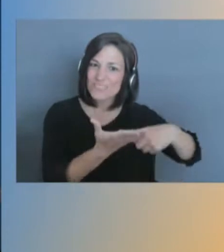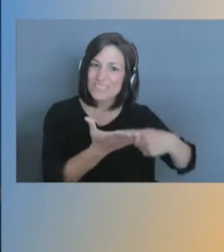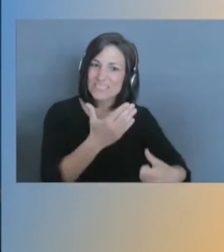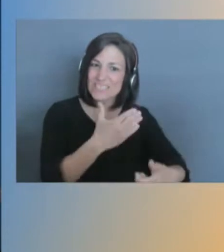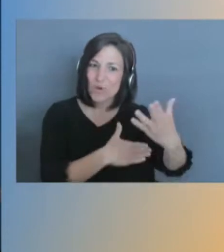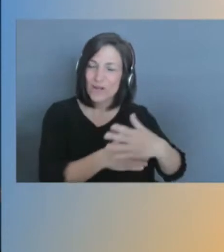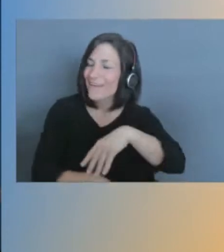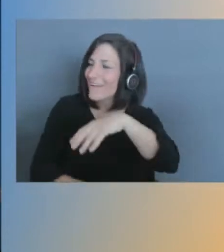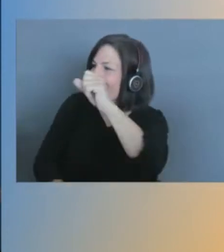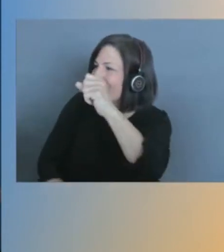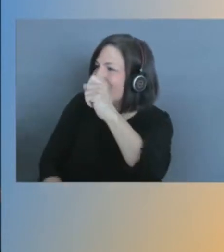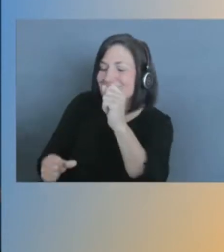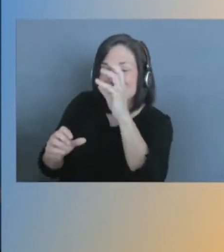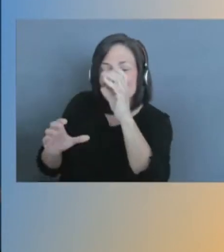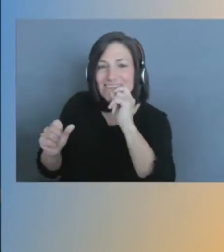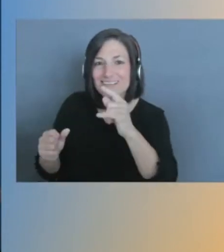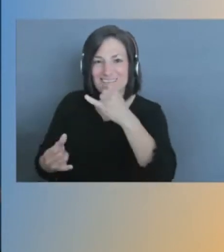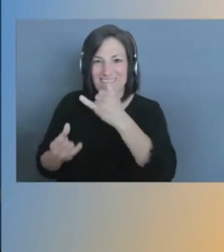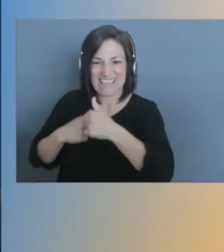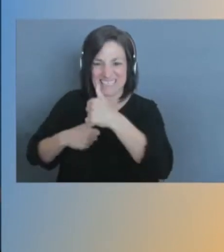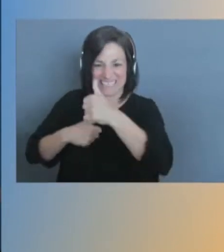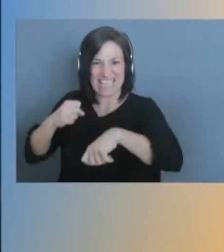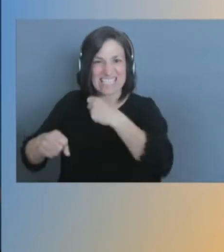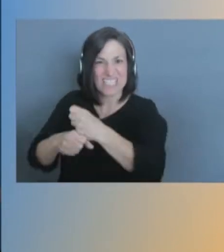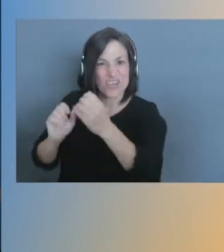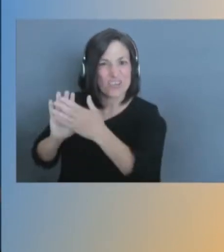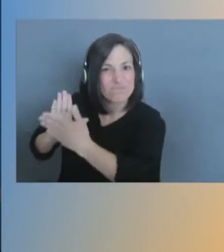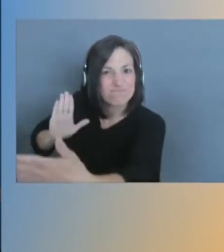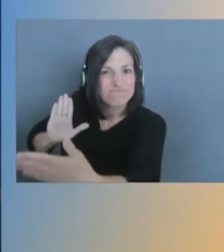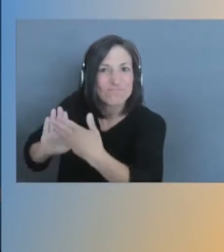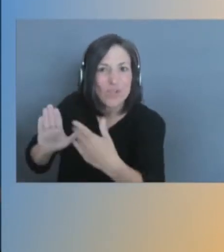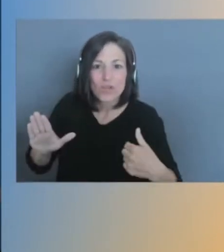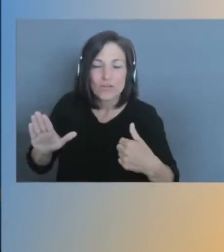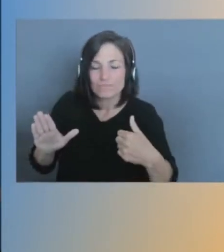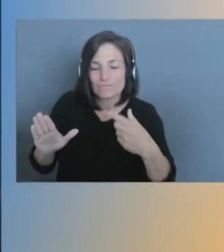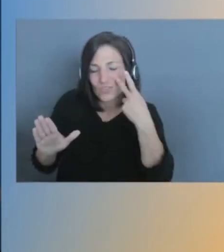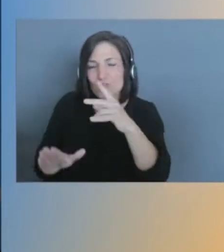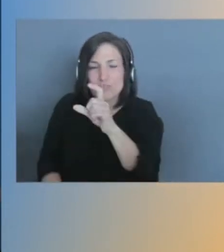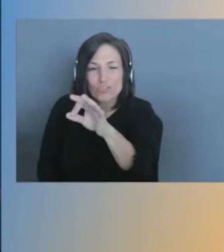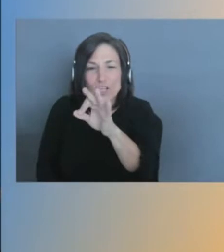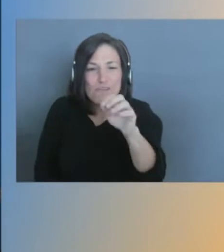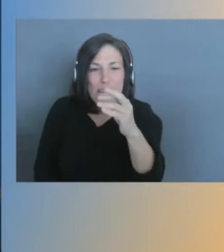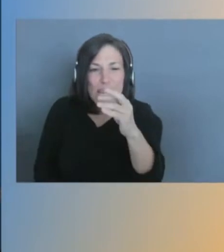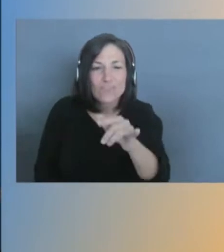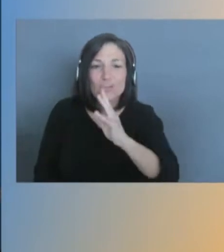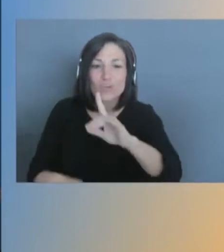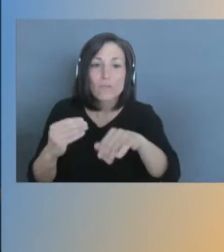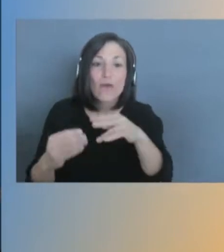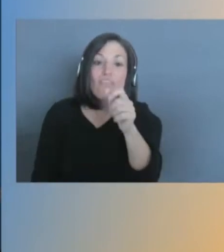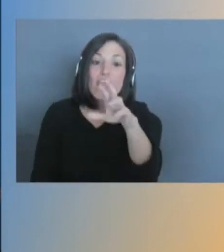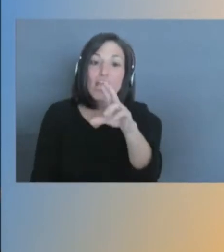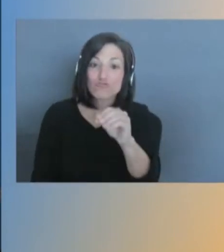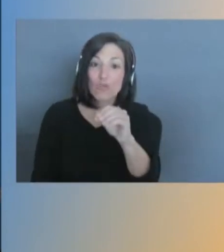You saw from Anthony and Jeff this morning about the evolution of the Nitro Card in over 10 years. How many iterations there.